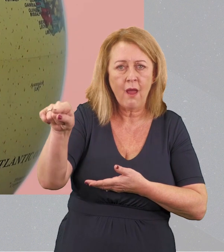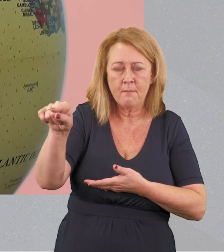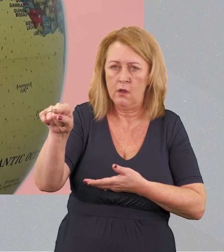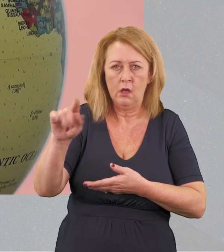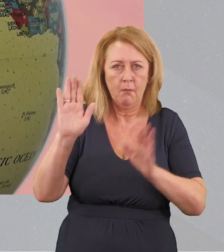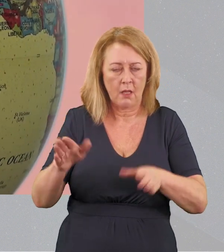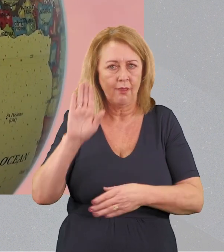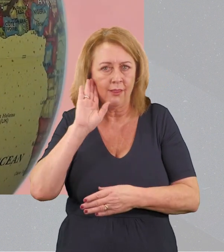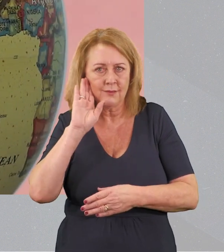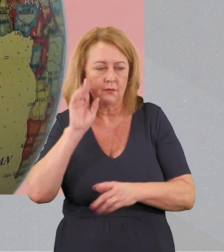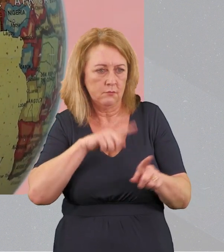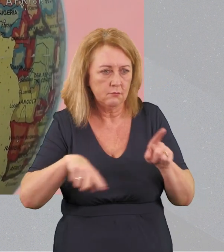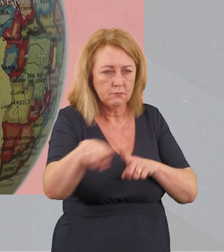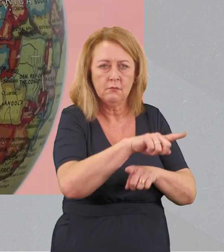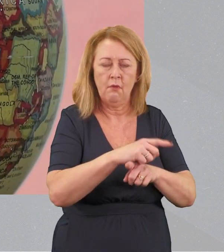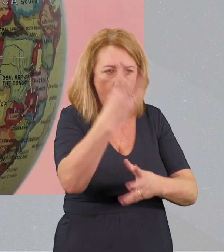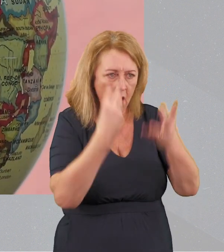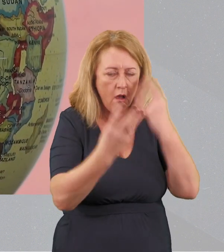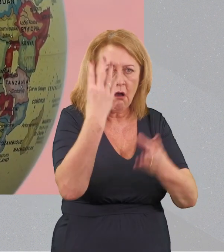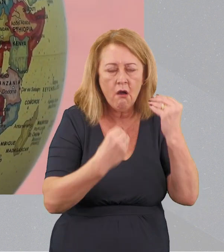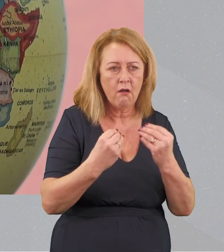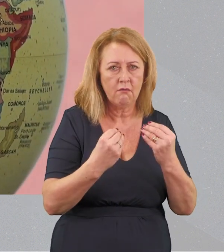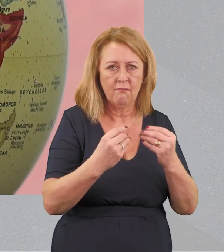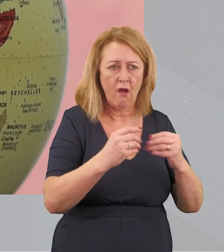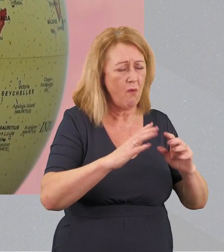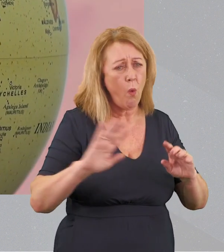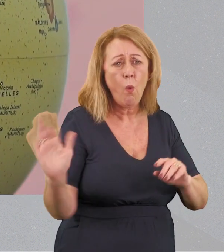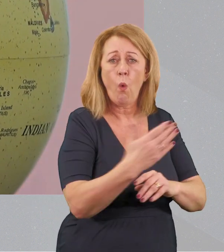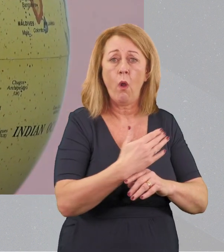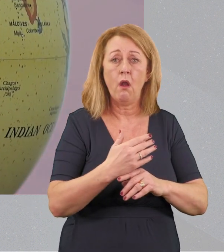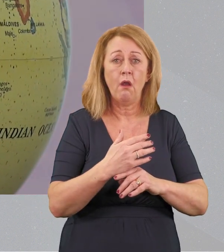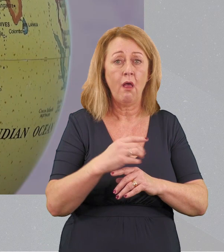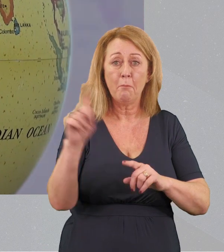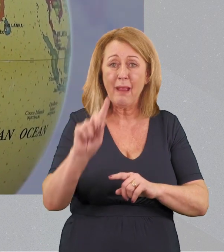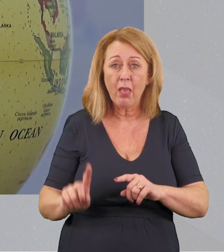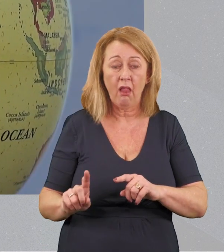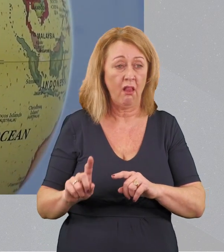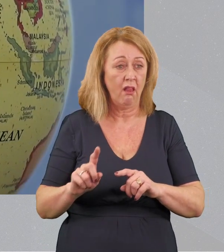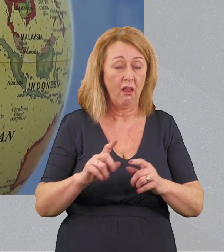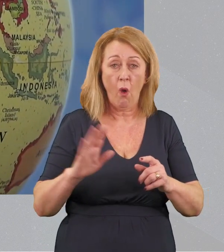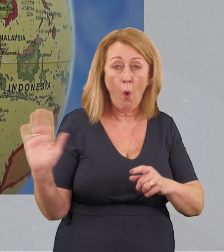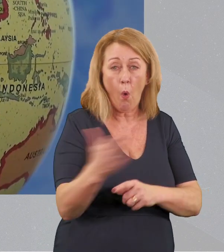We need to make sure that we listen and learn from all peoples, from all cultures.